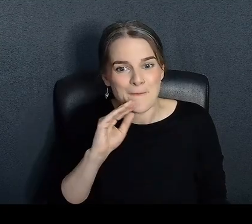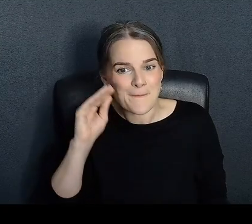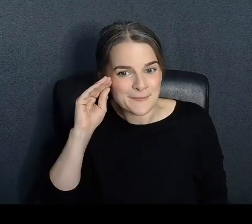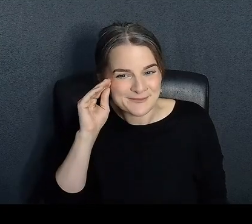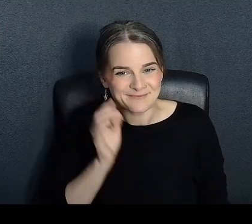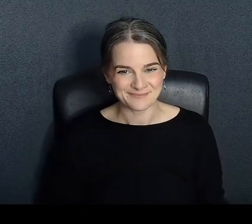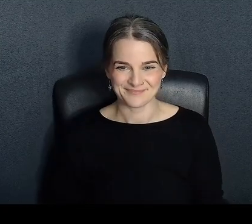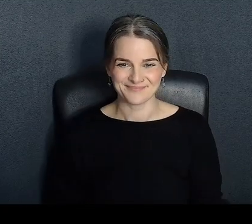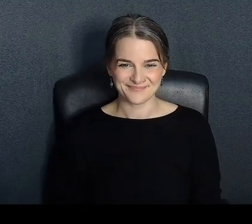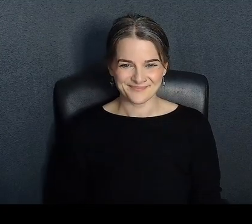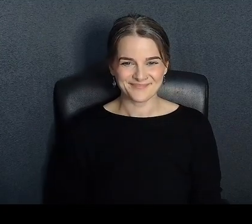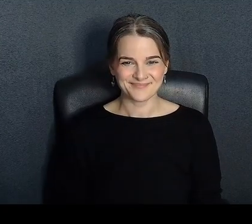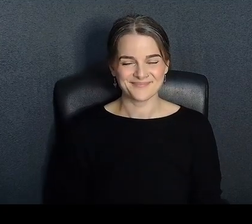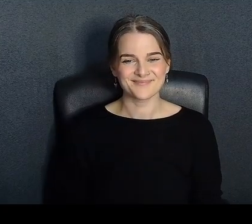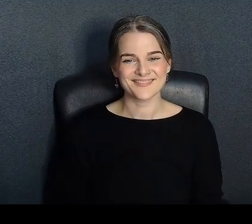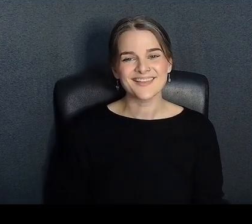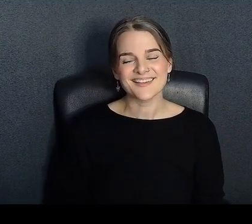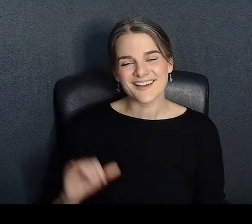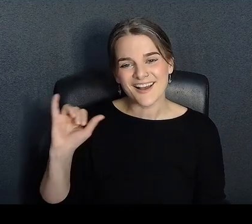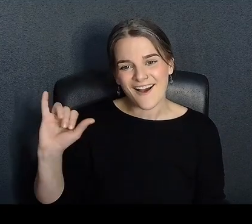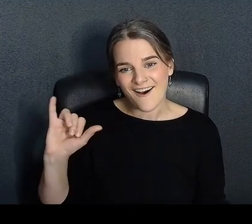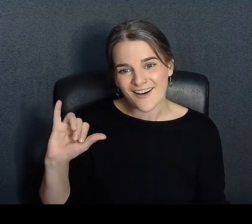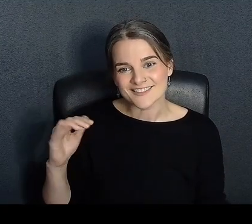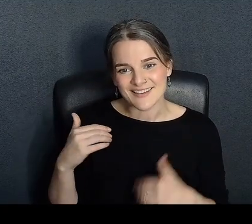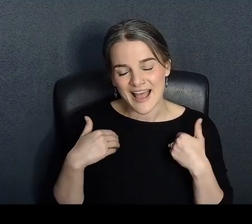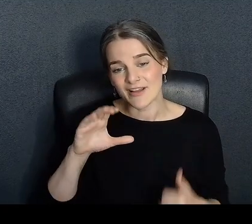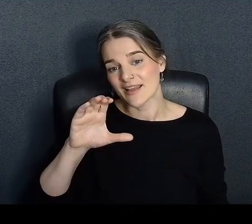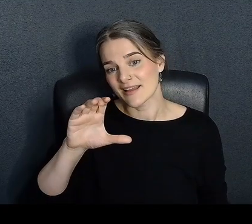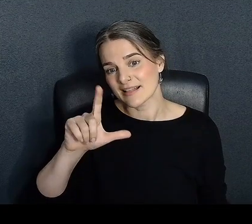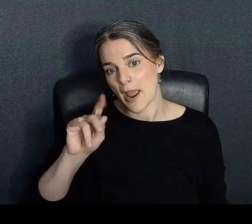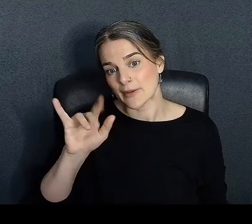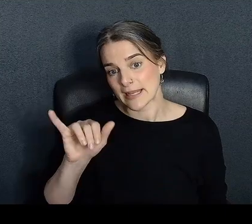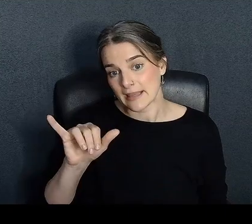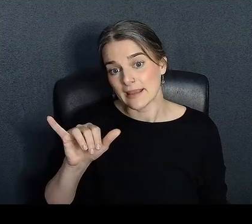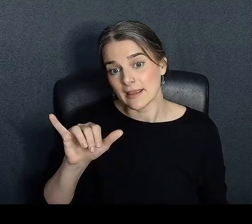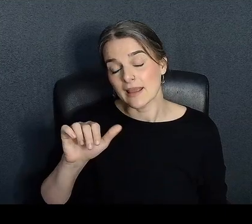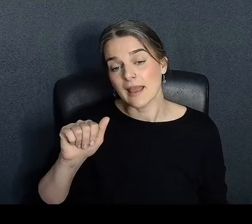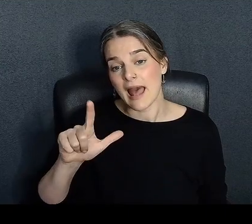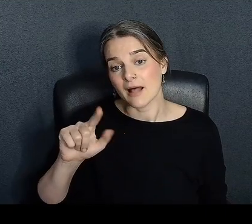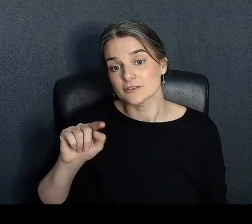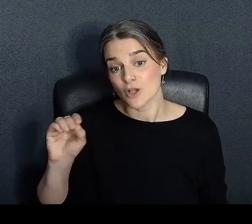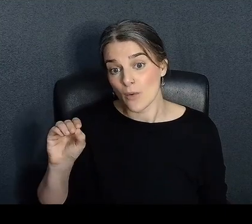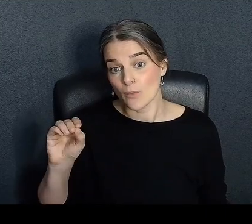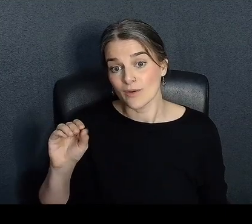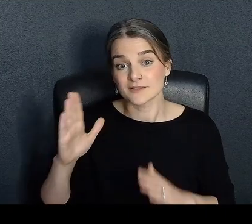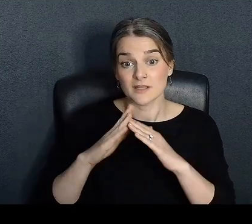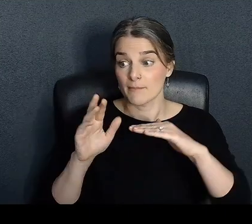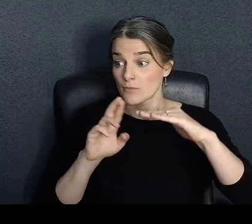We also have a Clarity Alto. And that top right corner there.